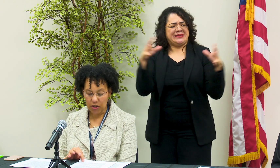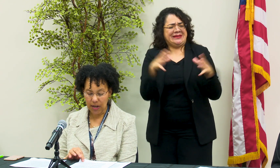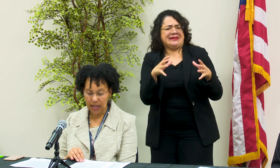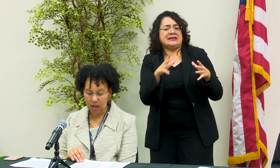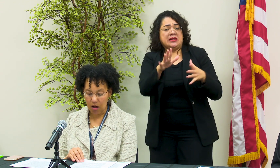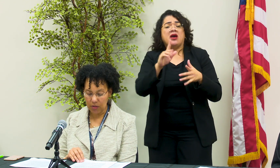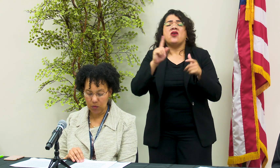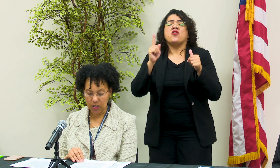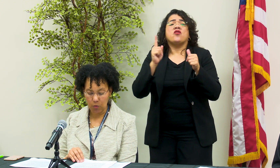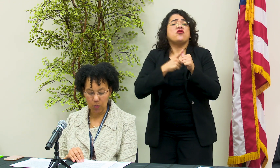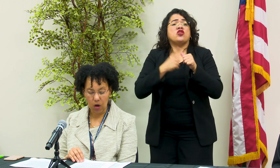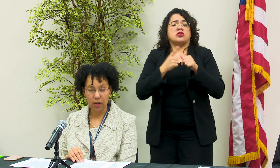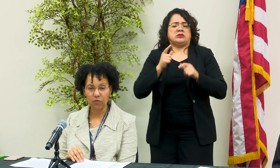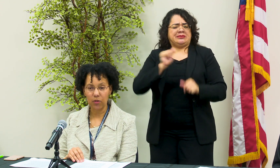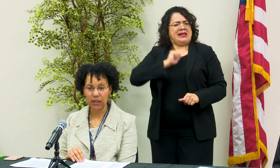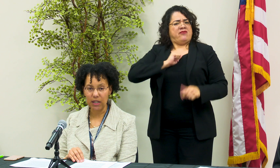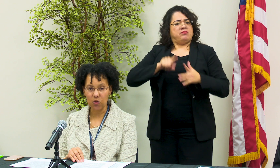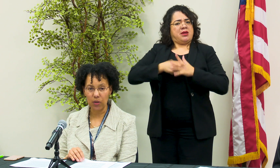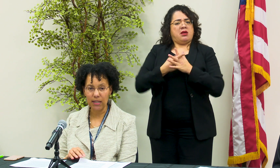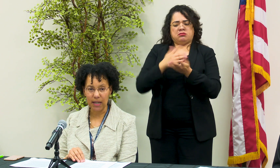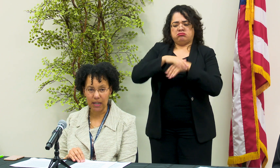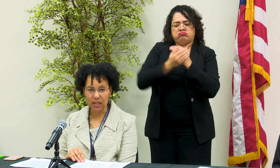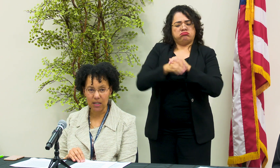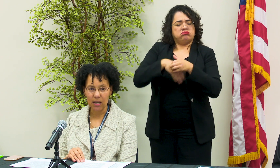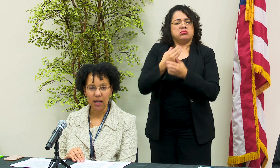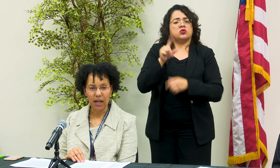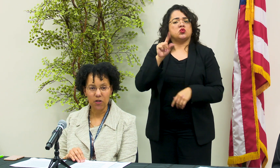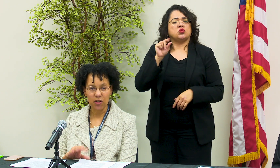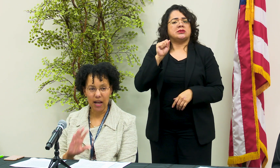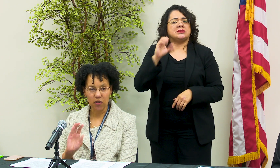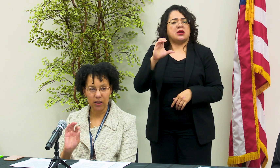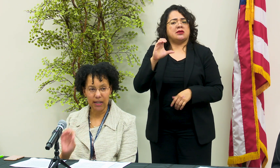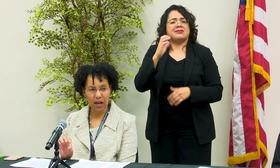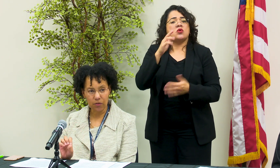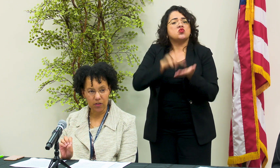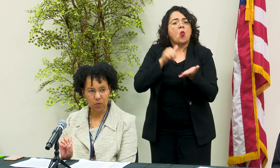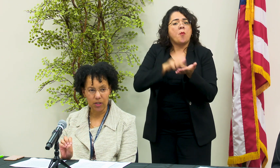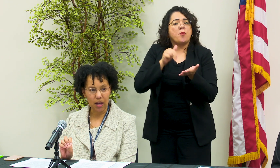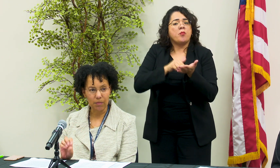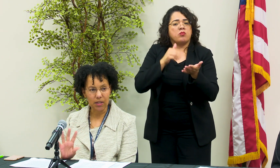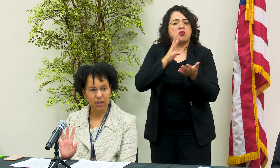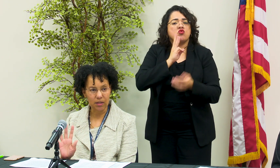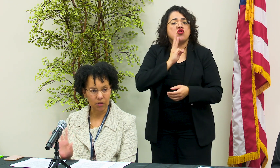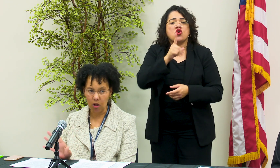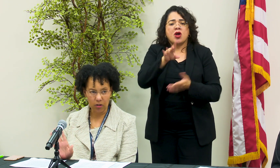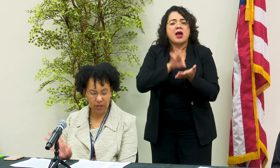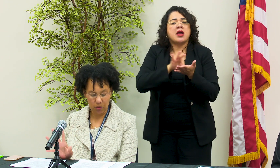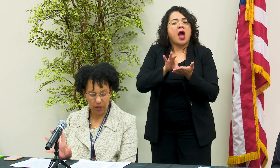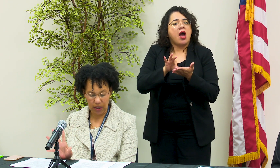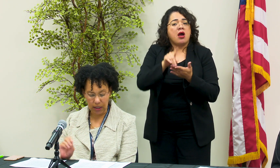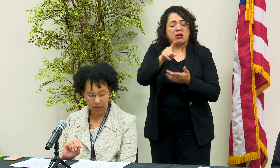your hands often with soap and water for at least 20 seconds and you should actually count this one time because it's longer than you would think.